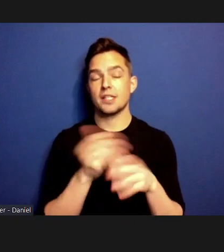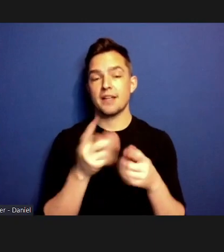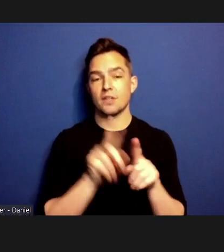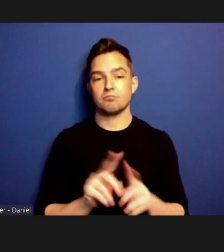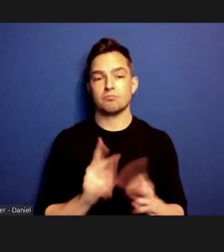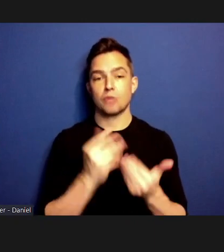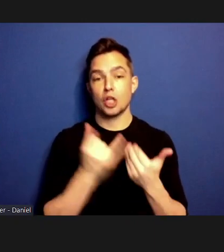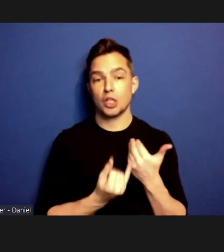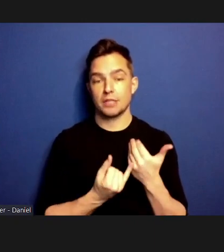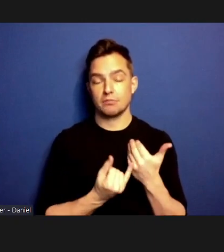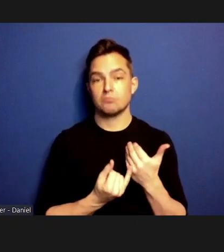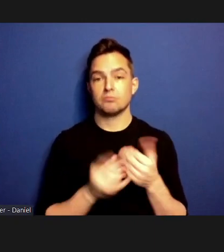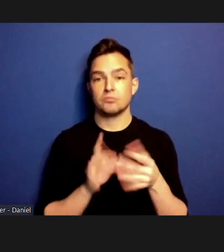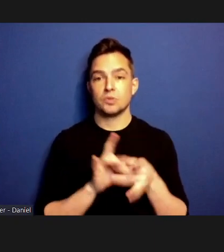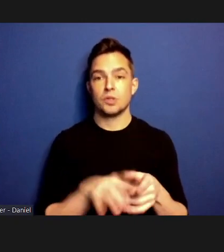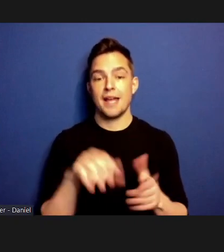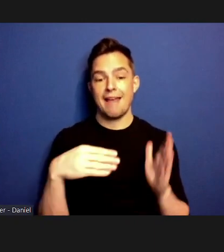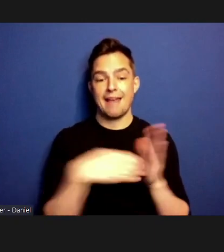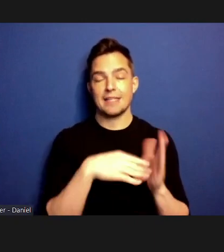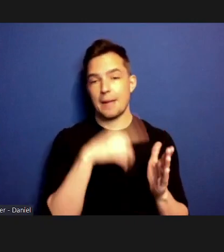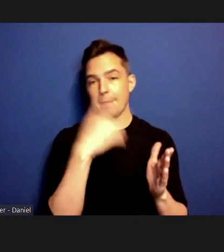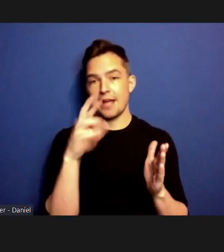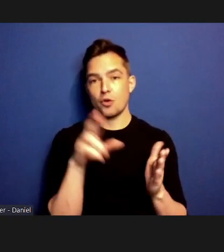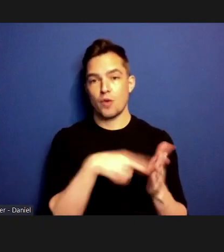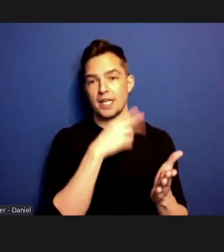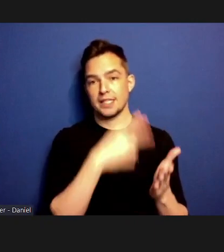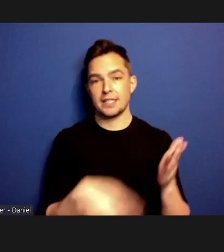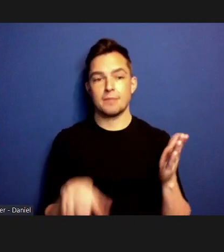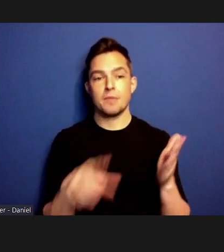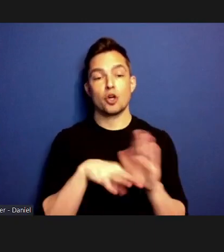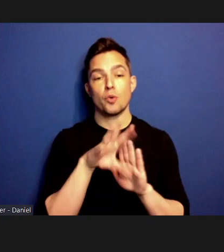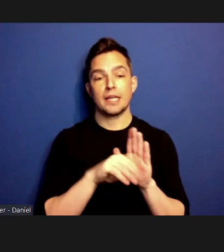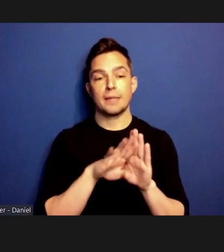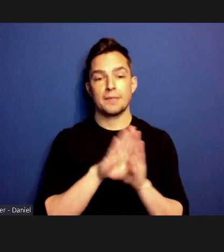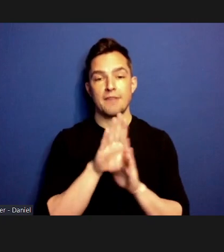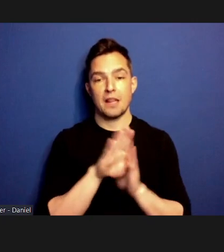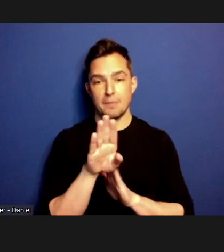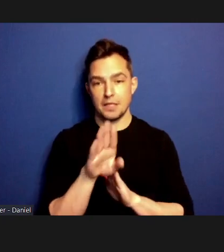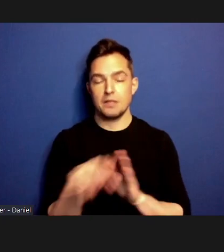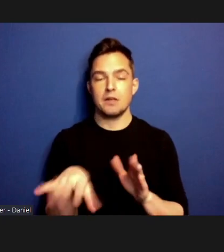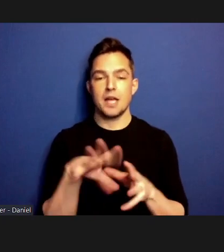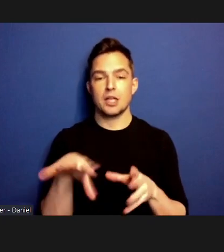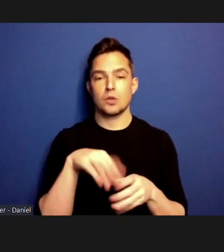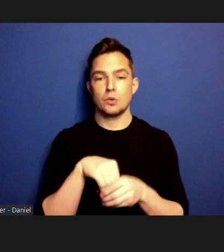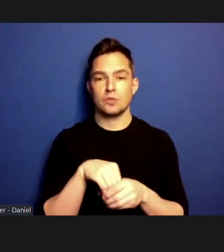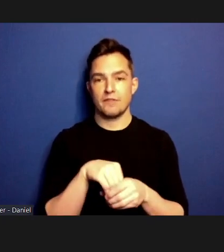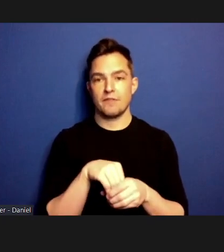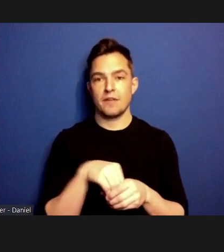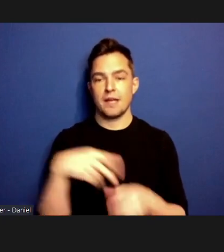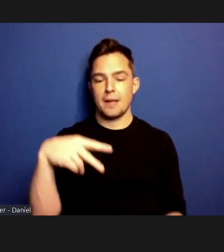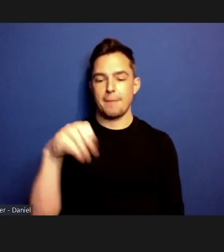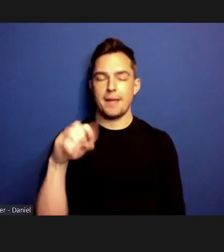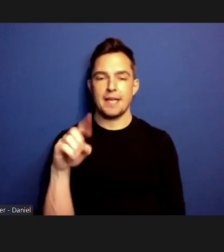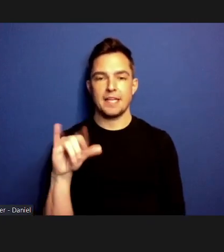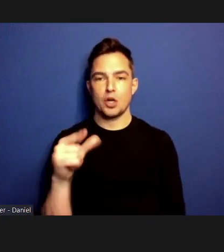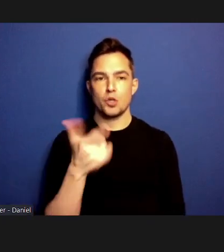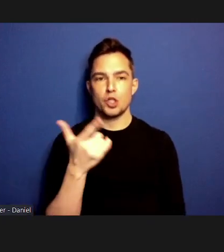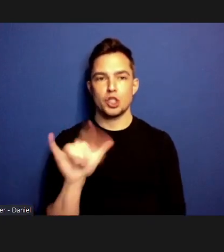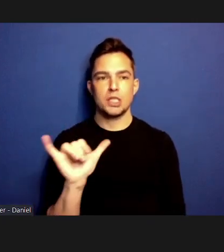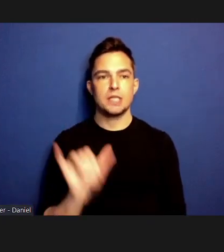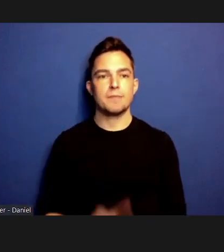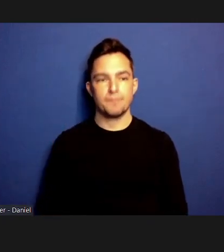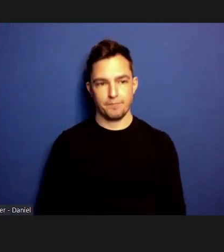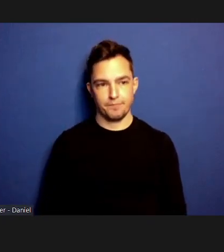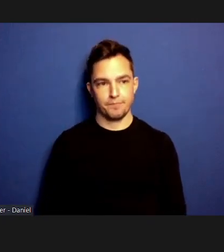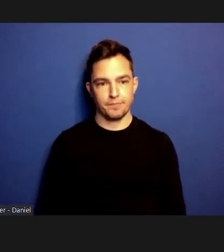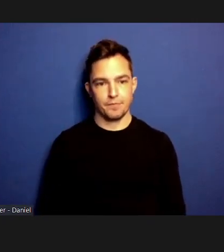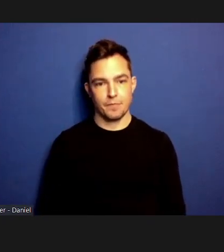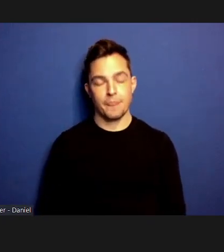related to anti-black racism, curriculum development, and inclusive pedagogy. As a scholar and lifelong